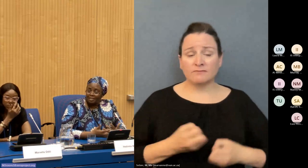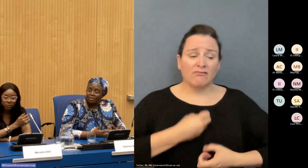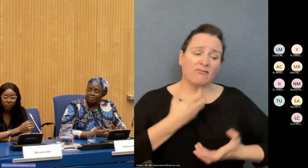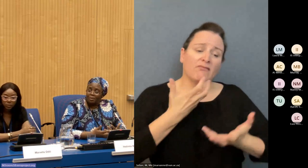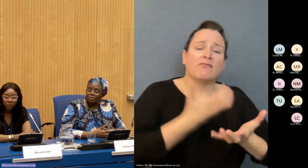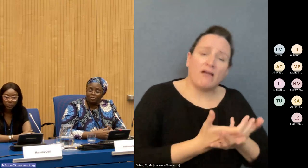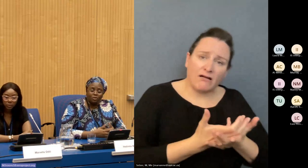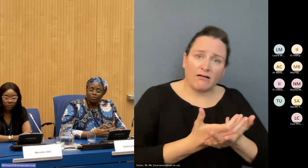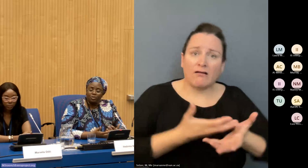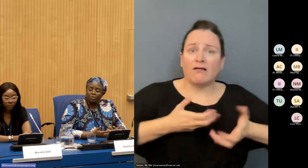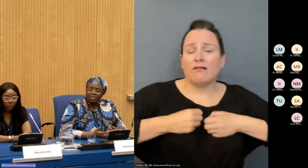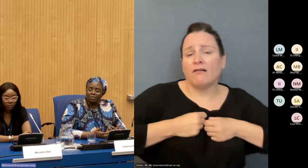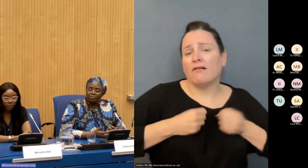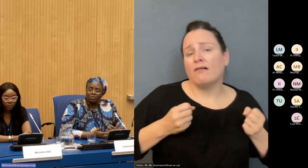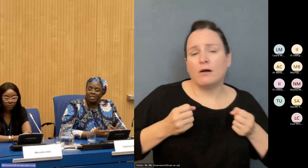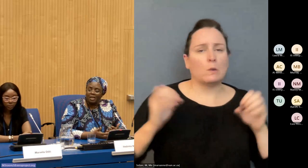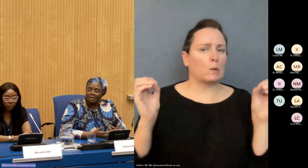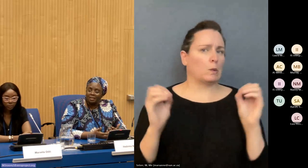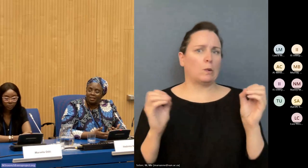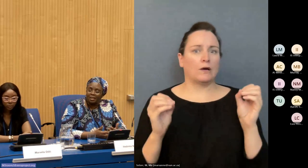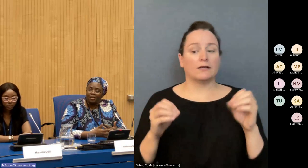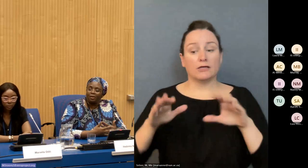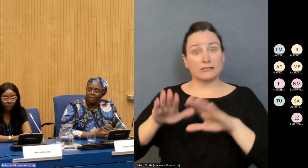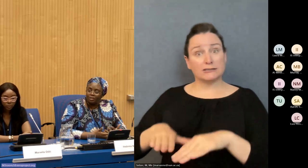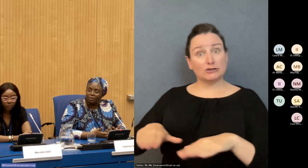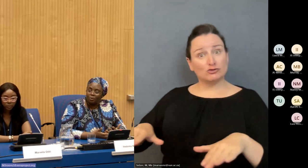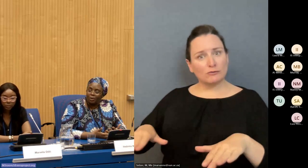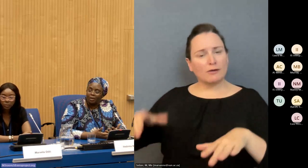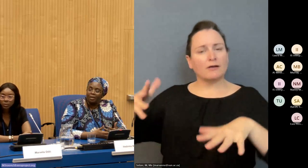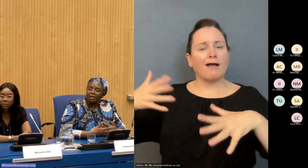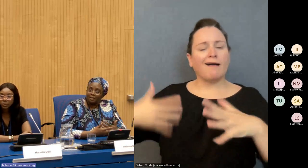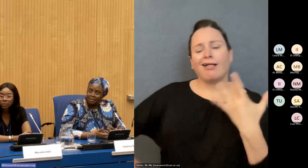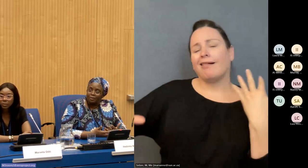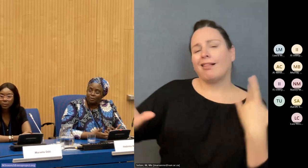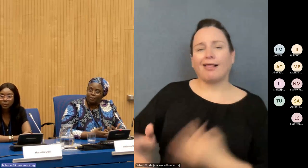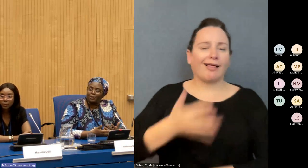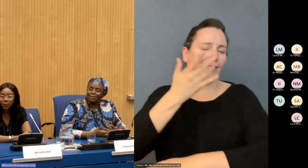activity-based, so the children don't even realise they are undergoing a psychosocial